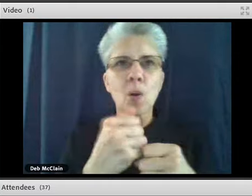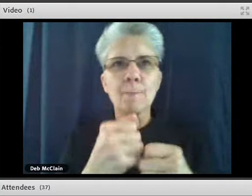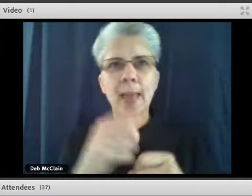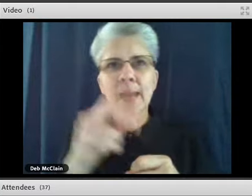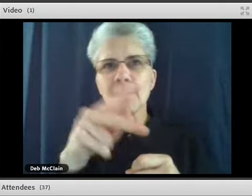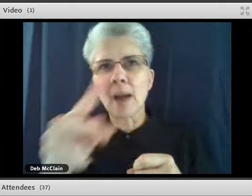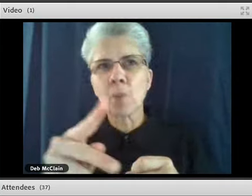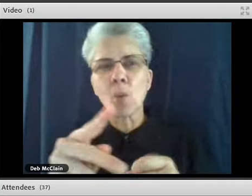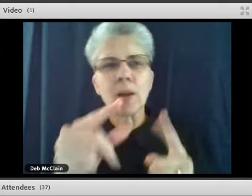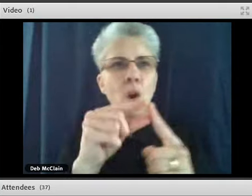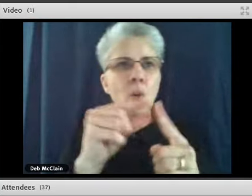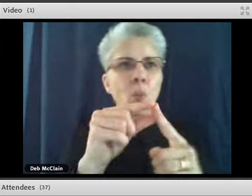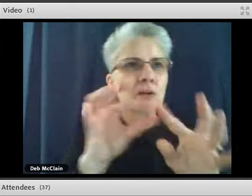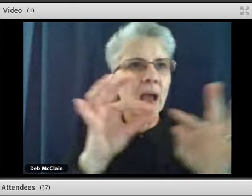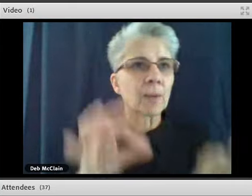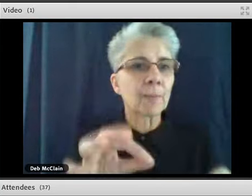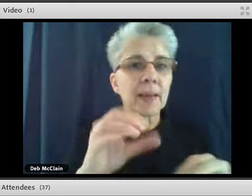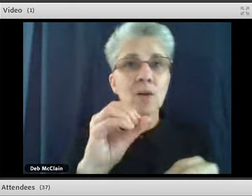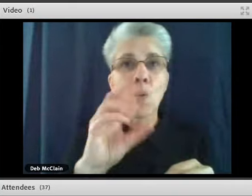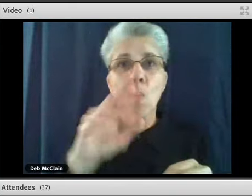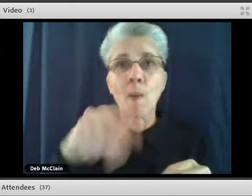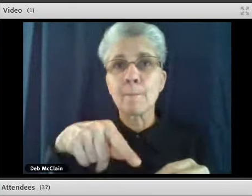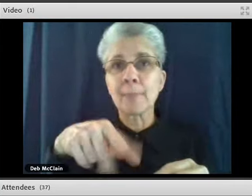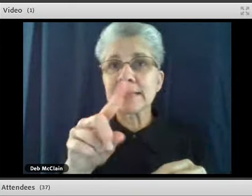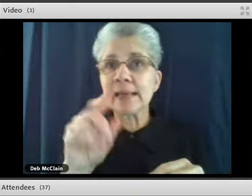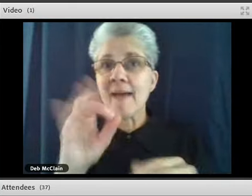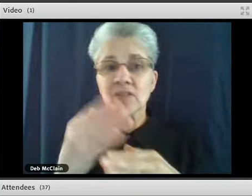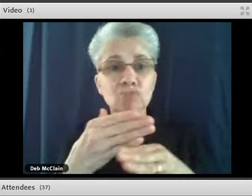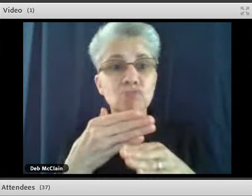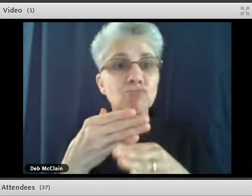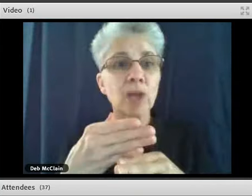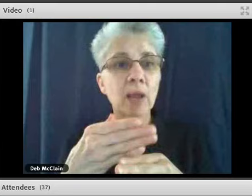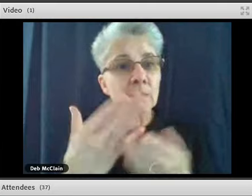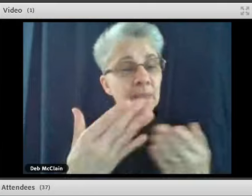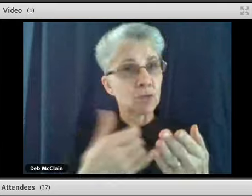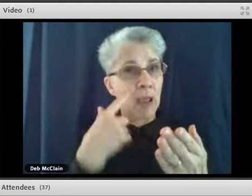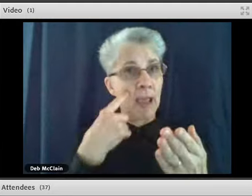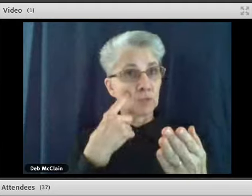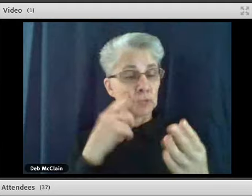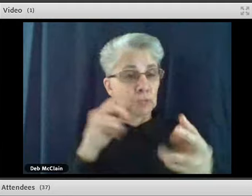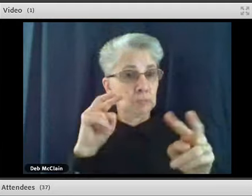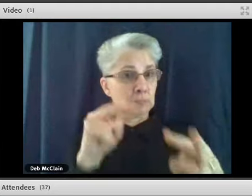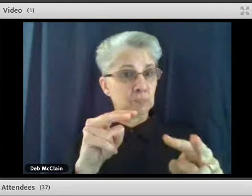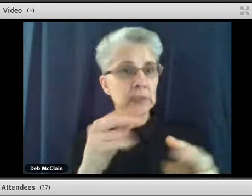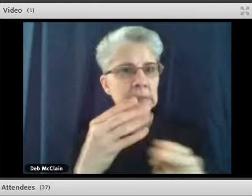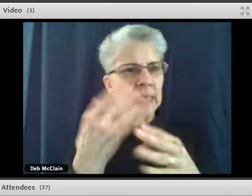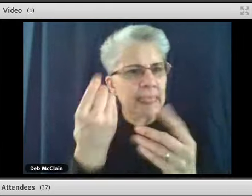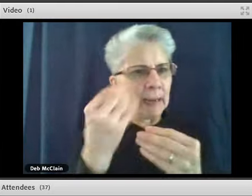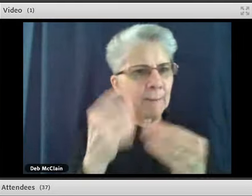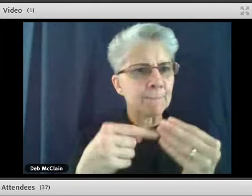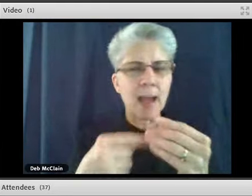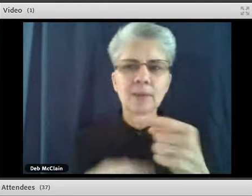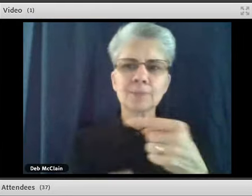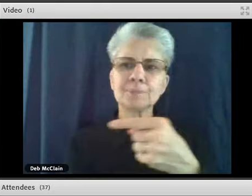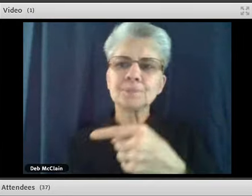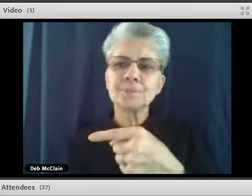when you make a PowerPoint, or Word document, or a PDF. So, some of the things you need to think about with perceivable,